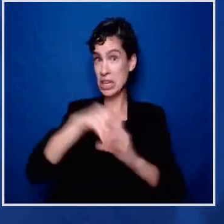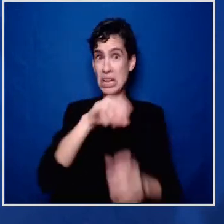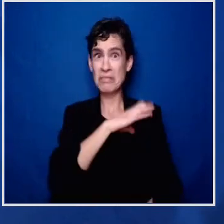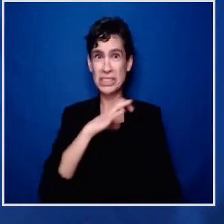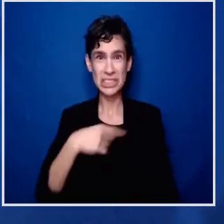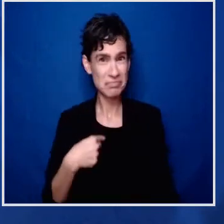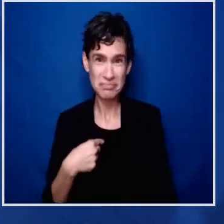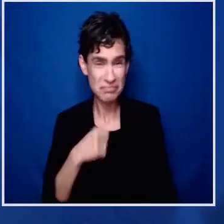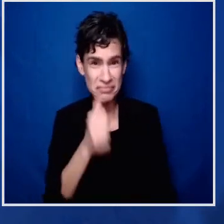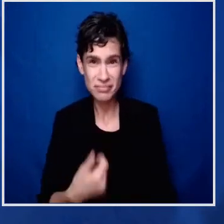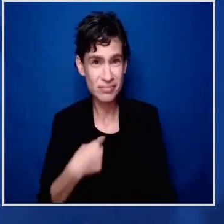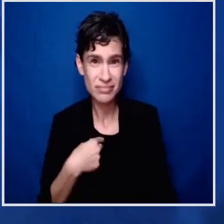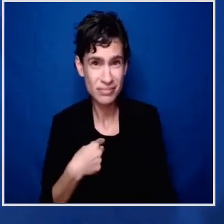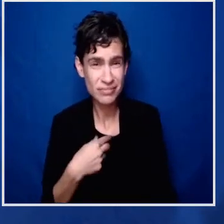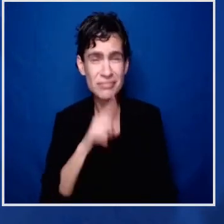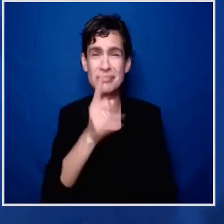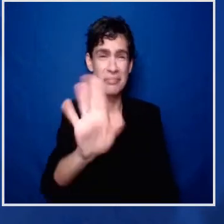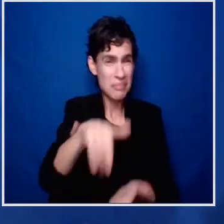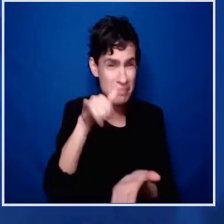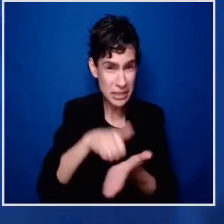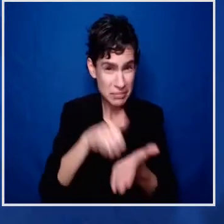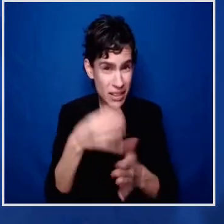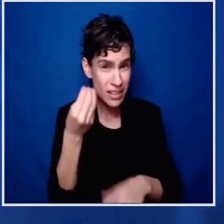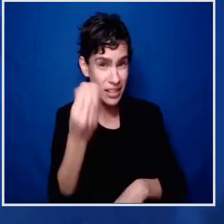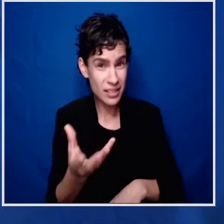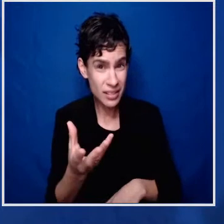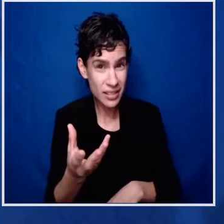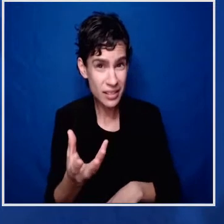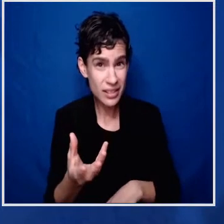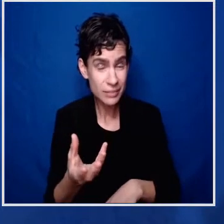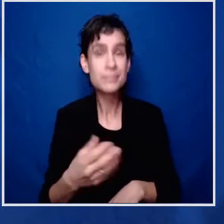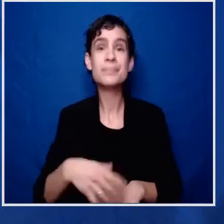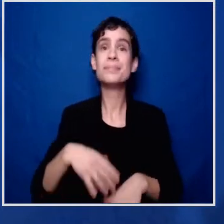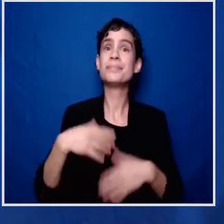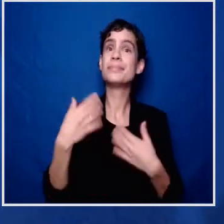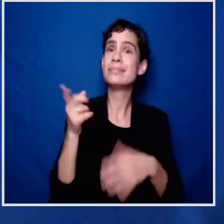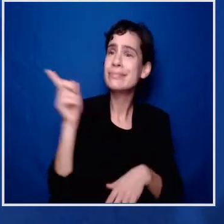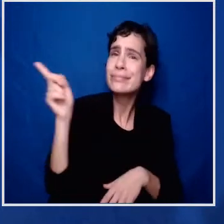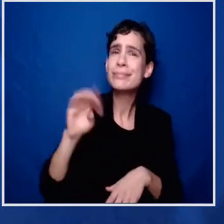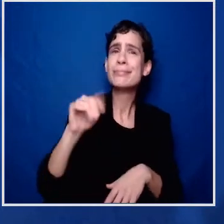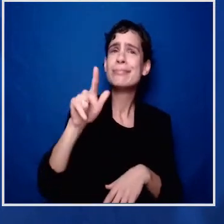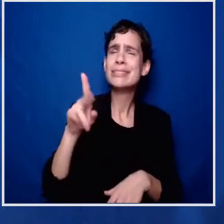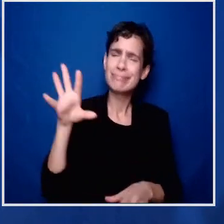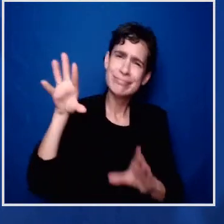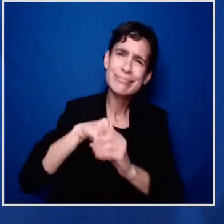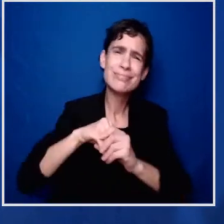YOU AS ONE OF THE FIRST TWO NATIVE AMERICAN WOMEN TO SERVE IN CONGRESS WITHOUT THE WORK OF DR. KING, AND THE LEADERS WHO FOUGHT ALONGSIDE HIM FOR